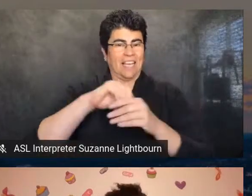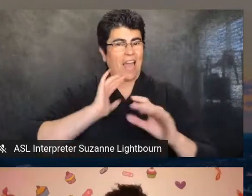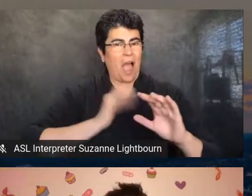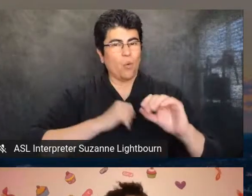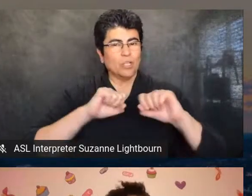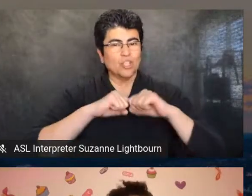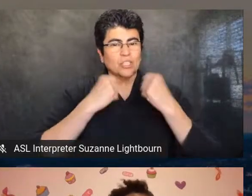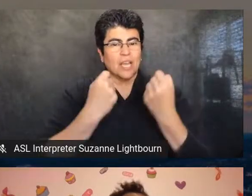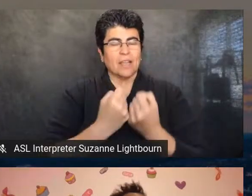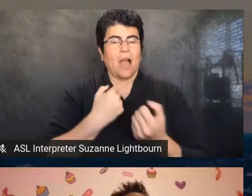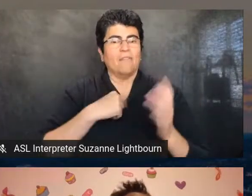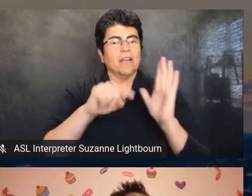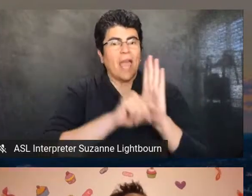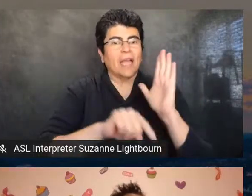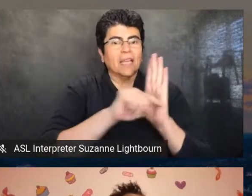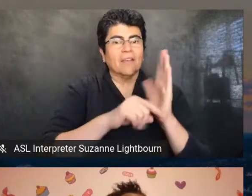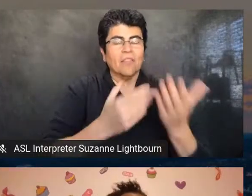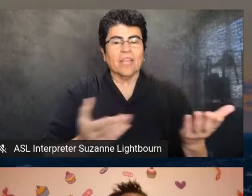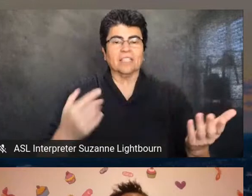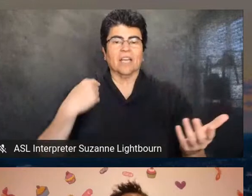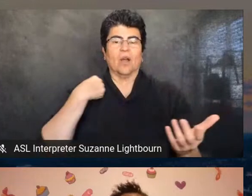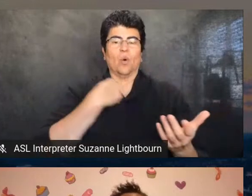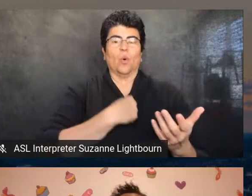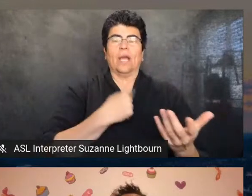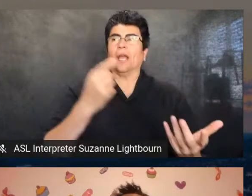as a negative thing, we wouldn't say,